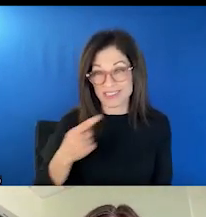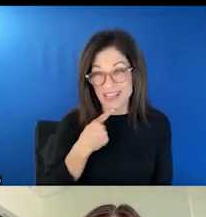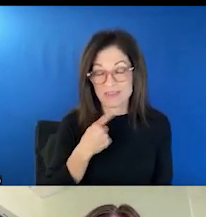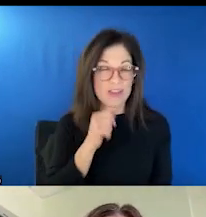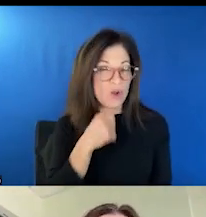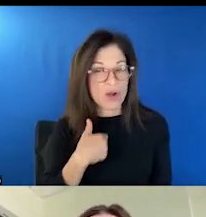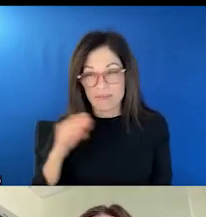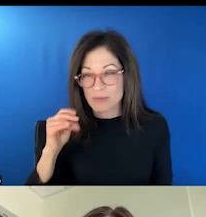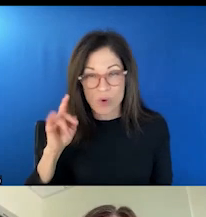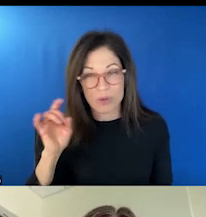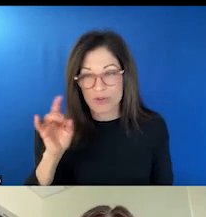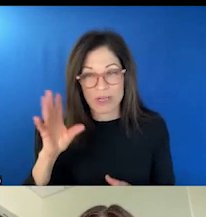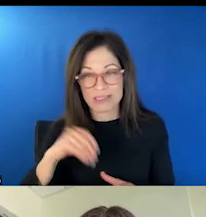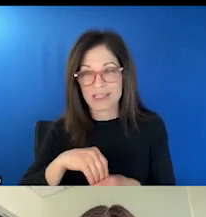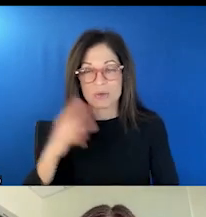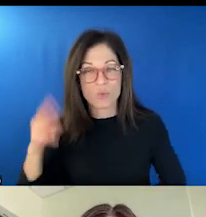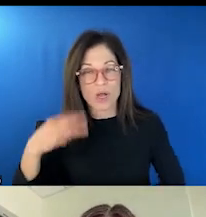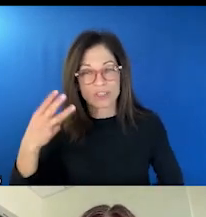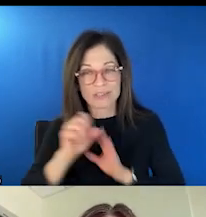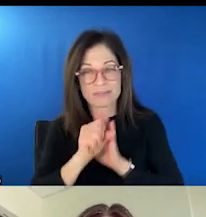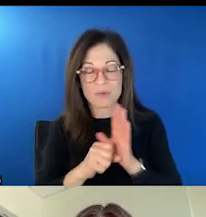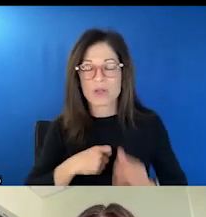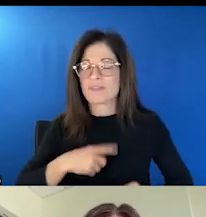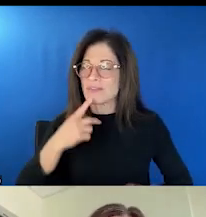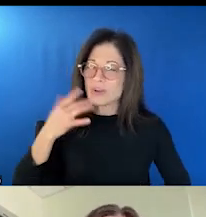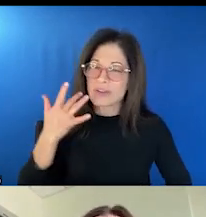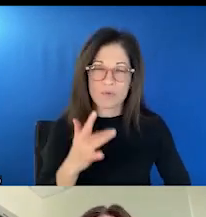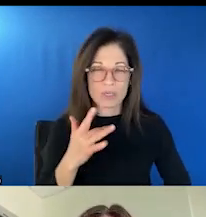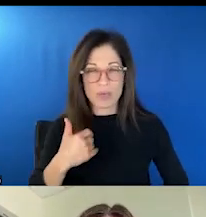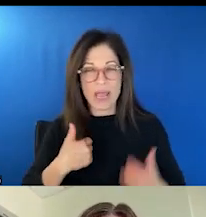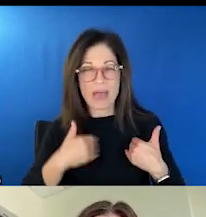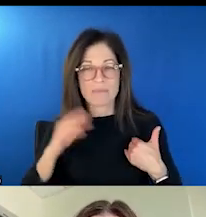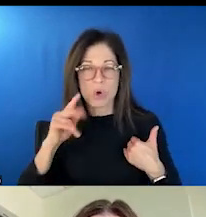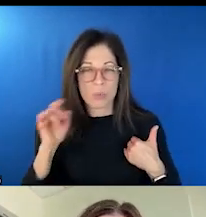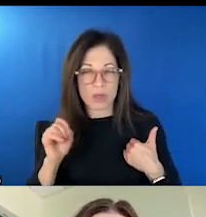WASHINGTON. WE ARE FORTUNATE THAT WE HAVE 30 TEAMS IN MARICOPA